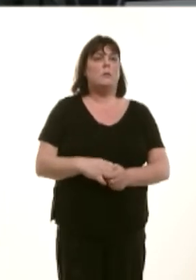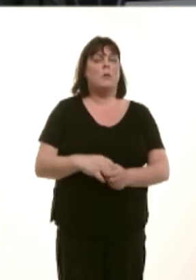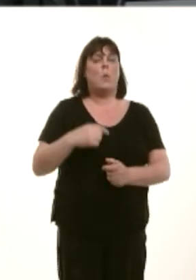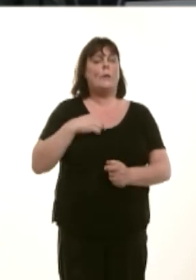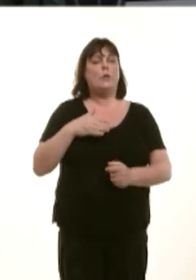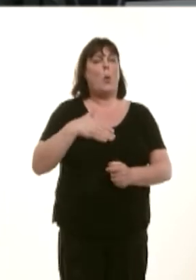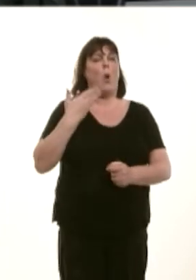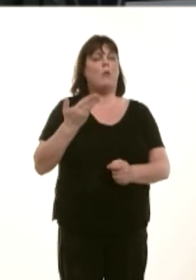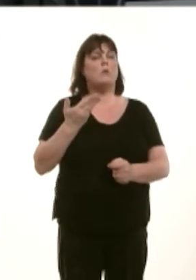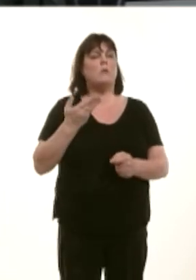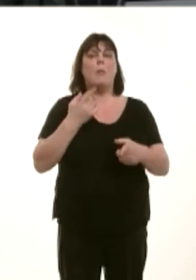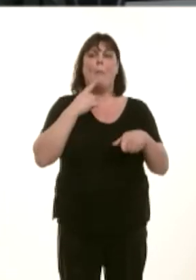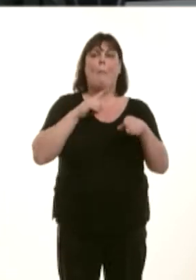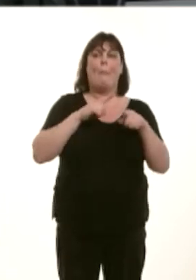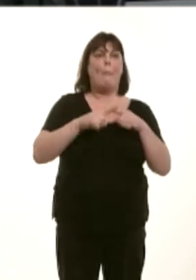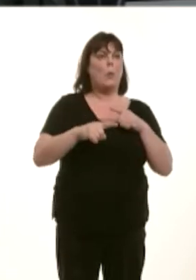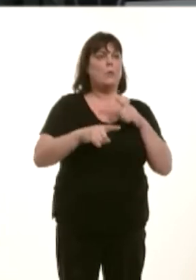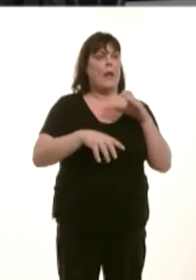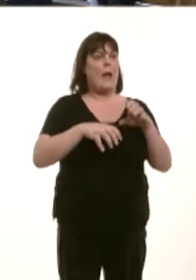Wales are slaughtered in England.